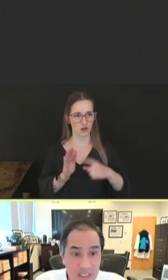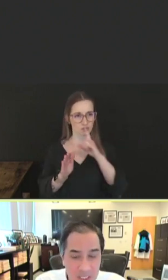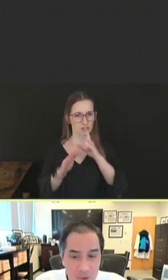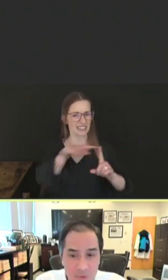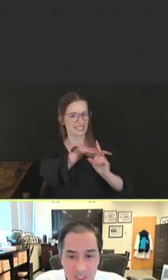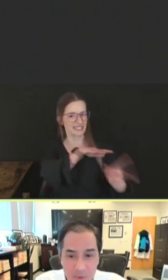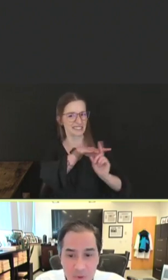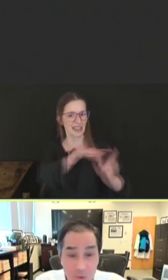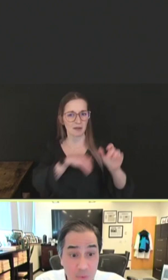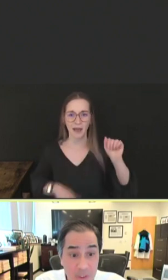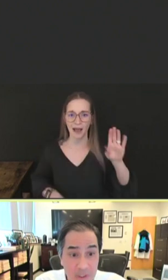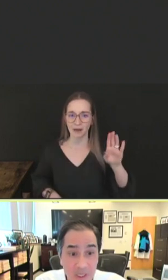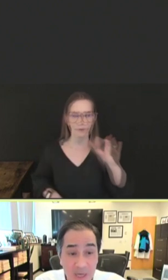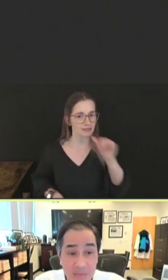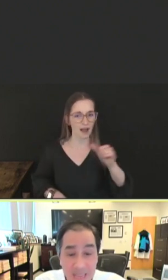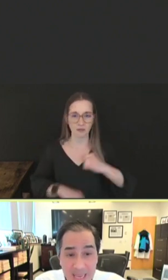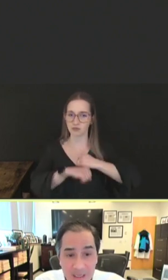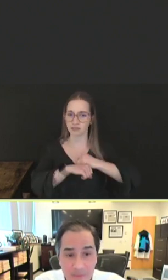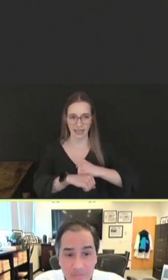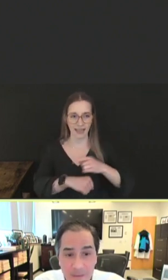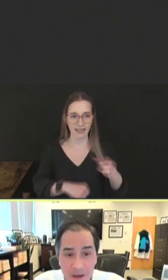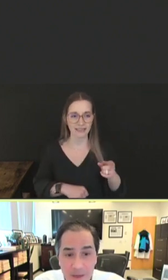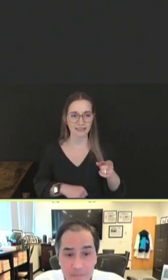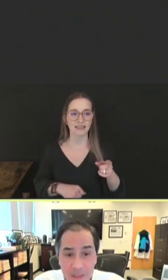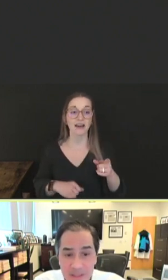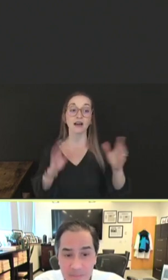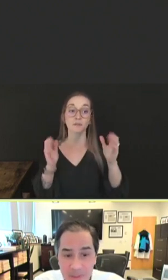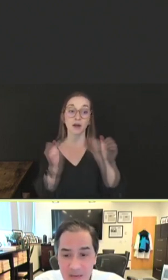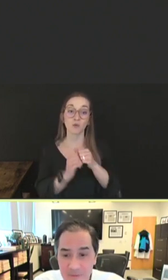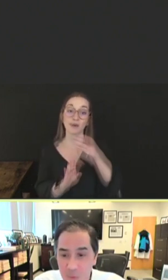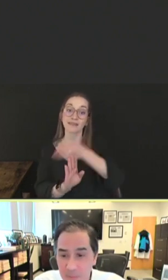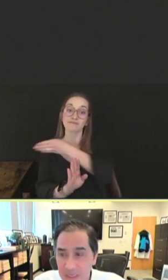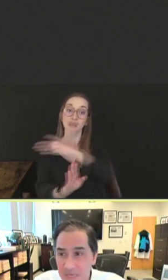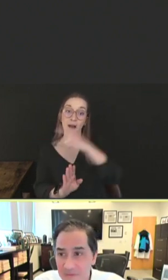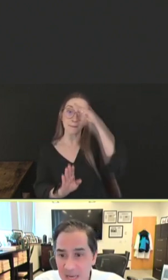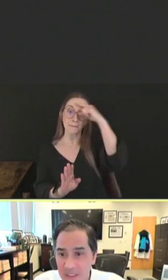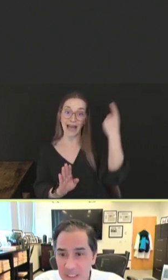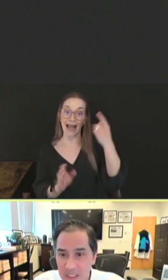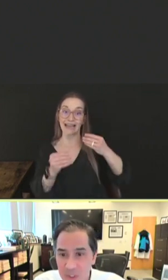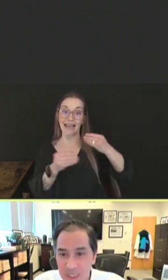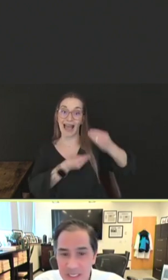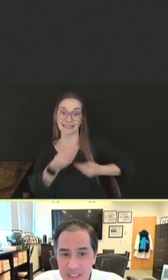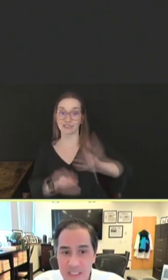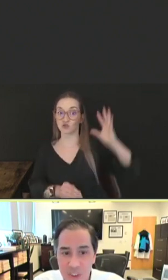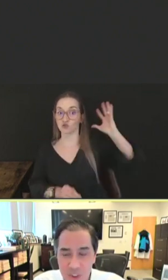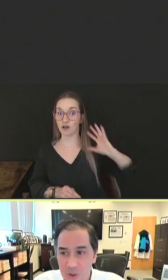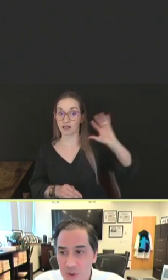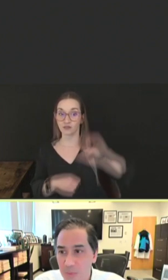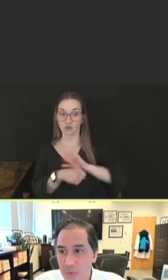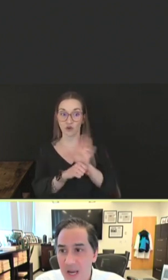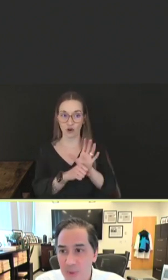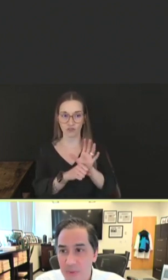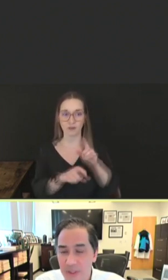the ancestral sequence shown in black. But the BA4-BA5 lineage is an additional approximately